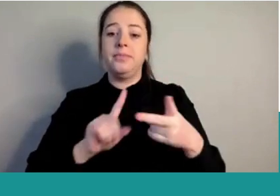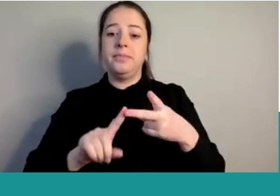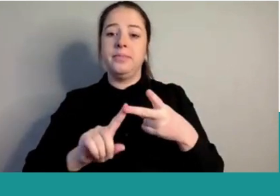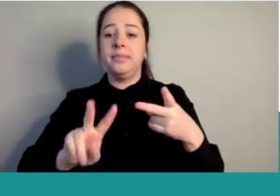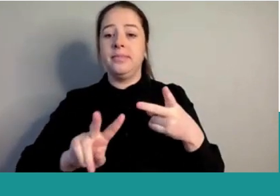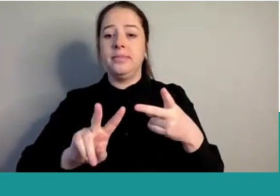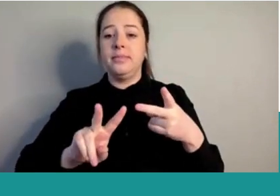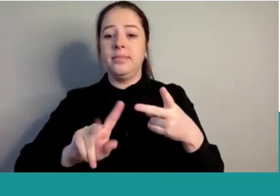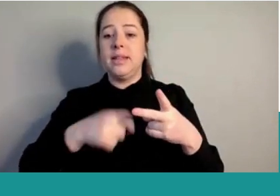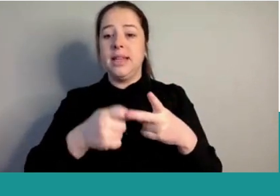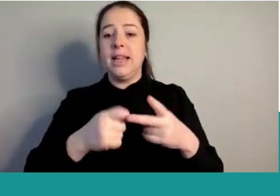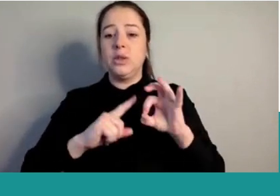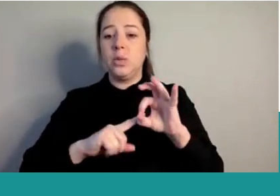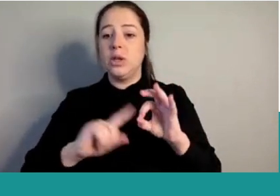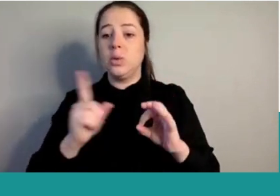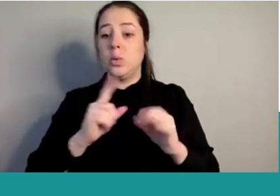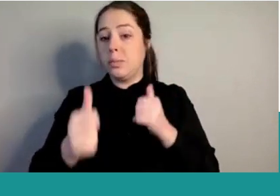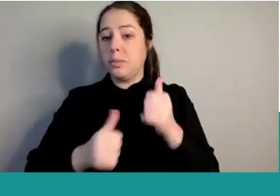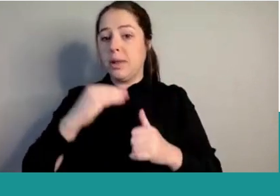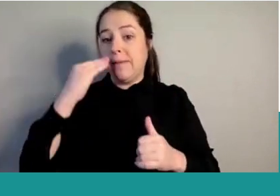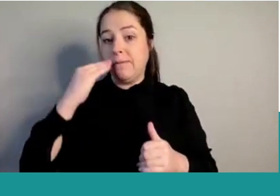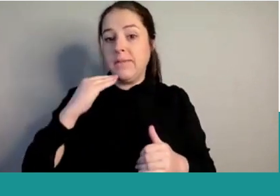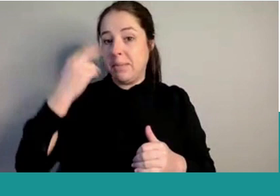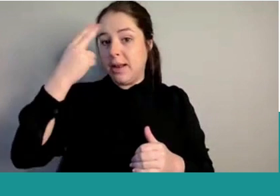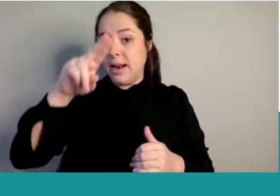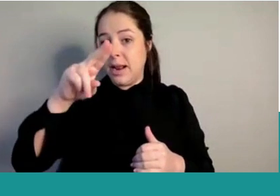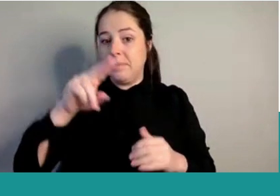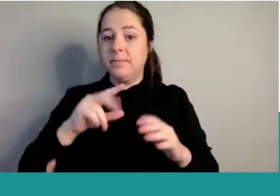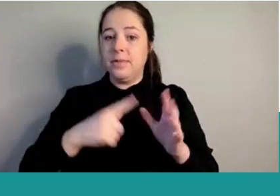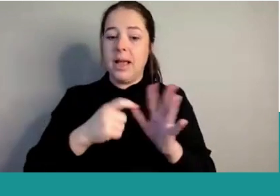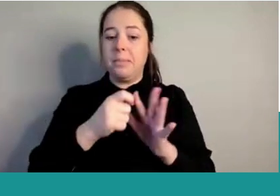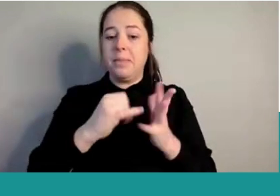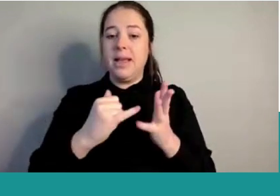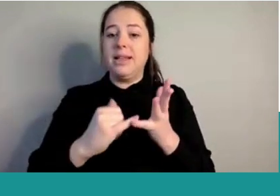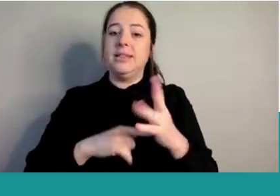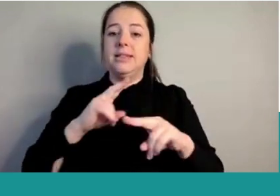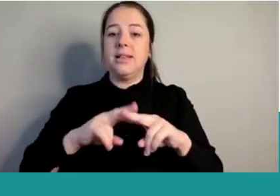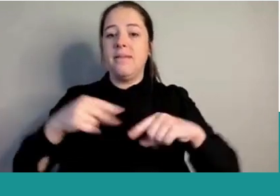is which is the most popular female name for Australian public servants in South Australia?